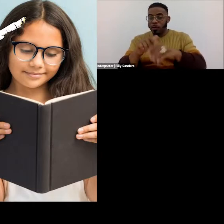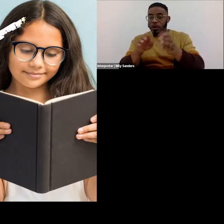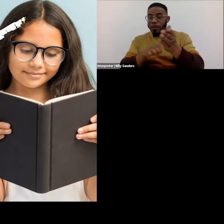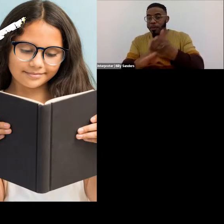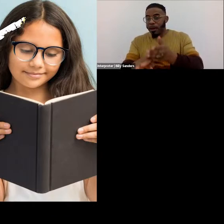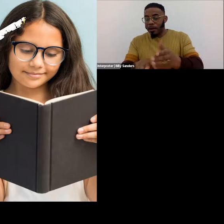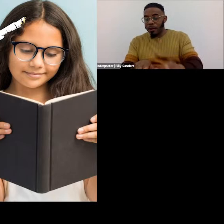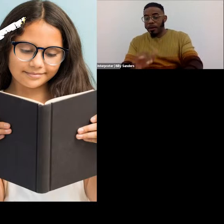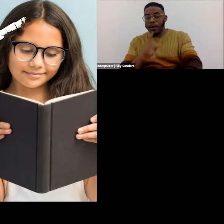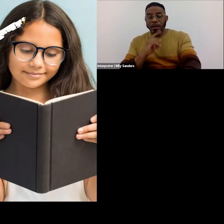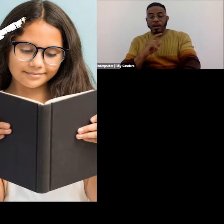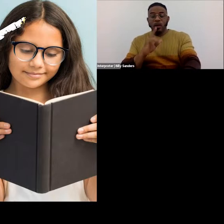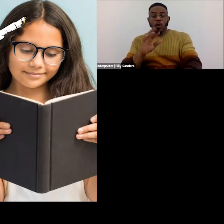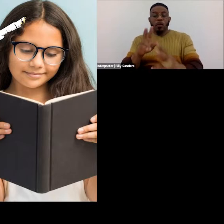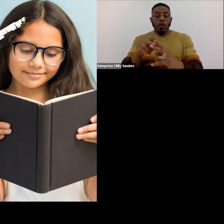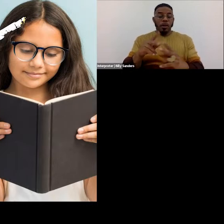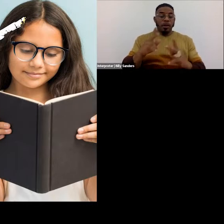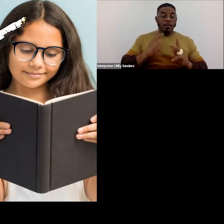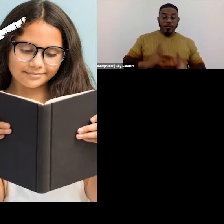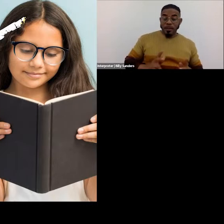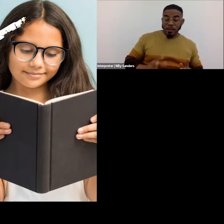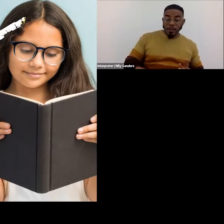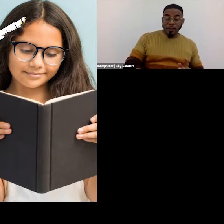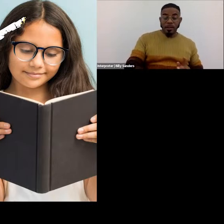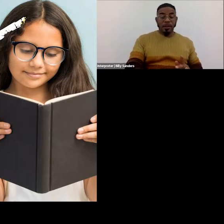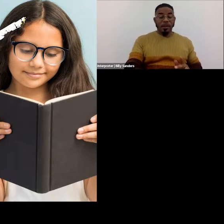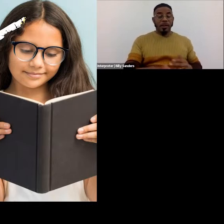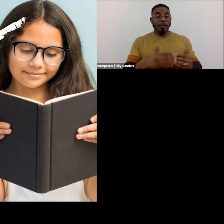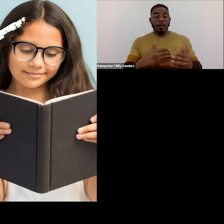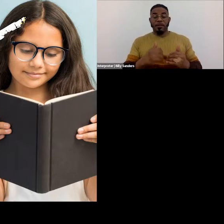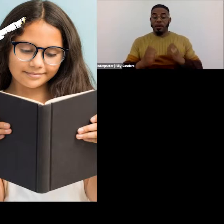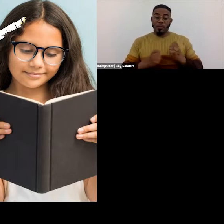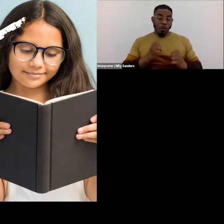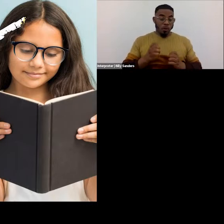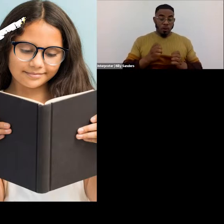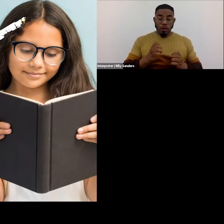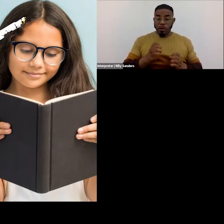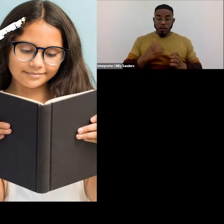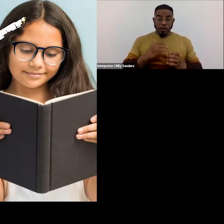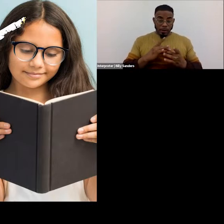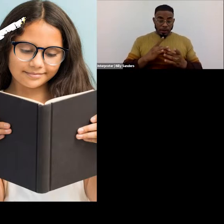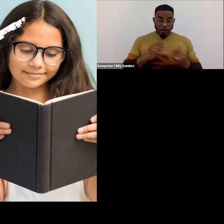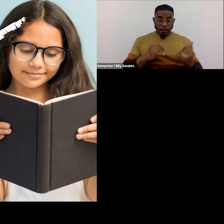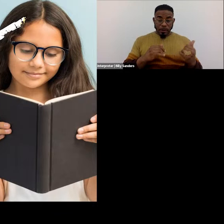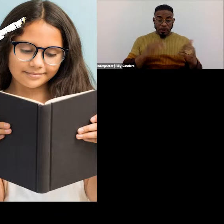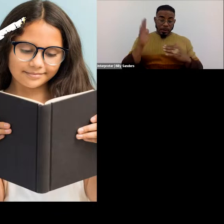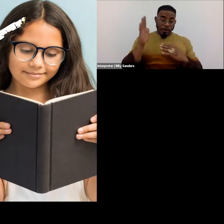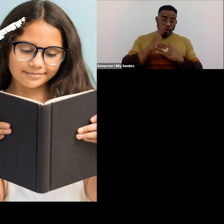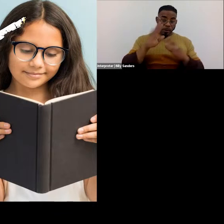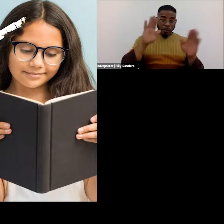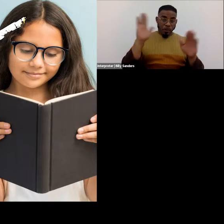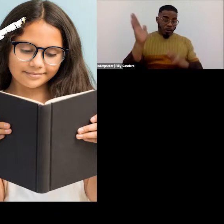and this is whether it's physically or even emotionally. As I said at the top of the presentation,